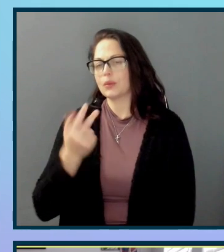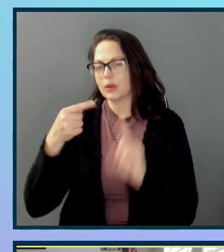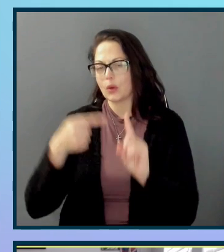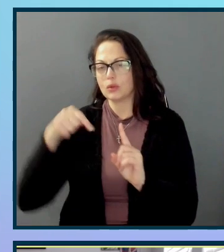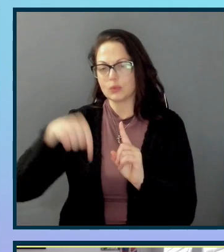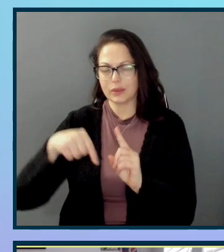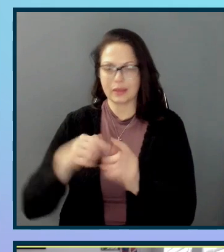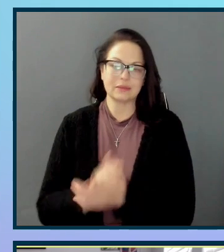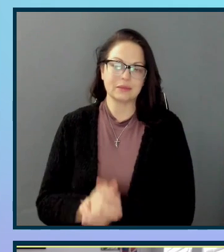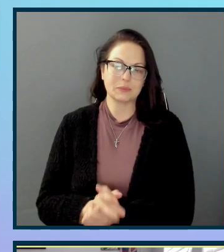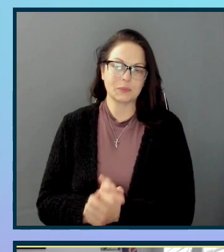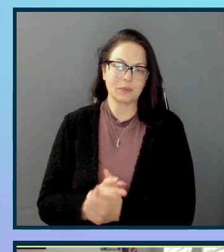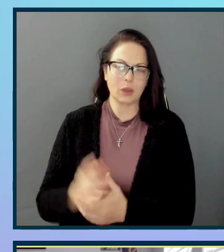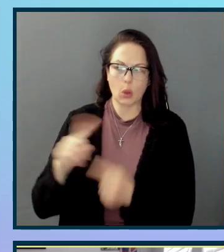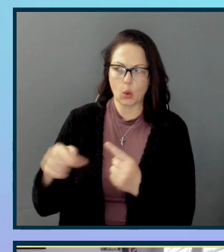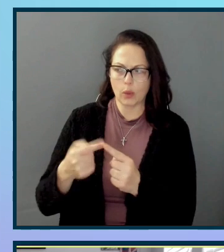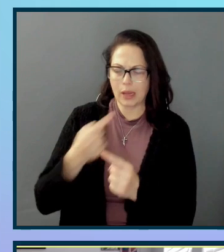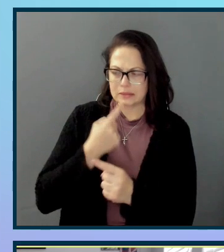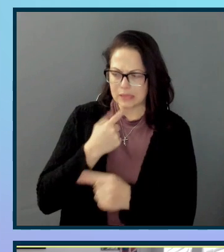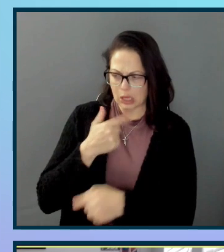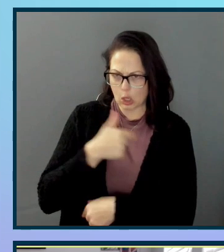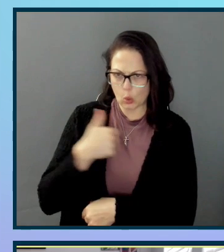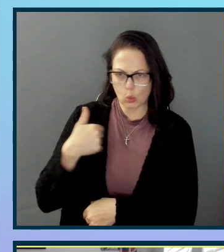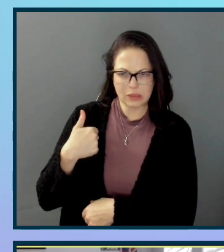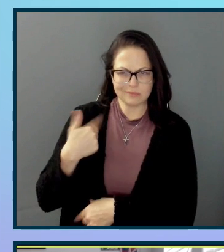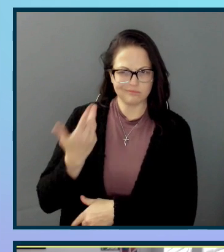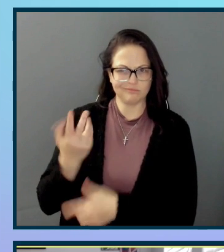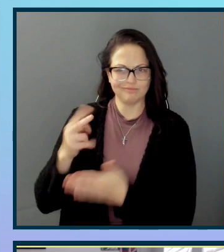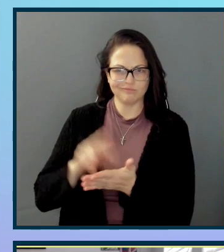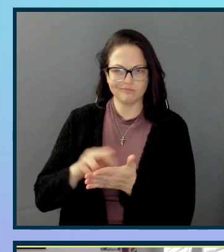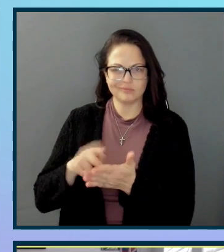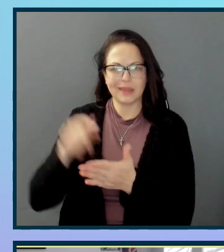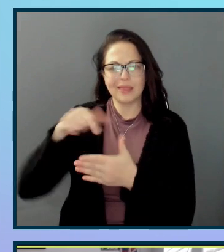And when I say we, I'm saying that because this content that I'm presenting today,